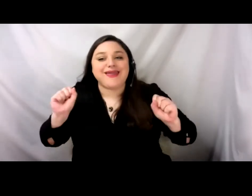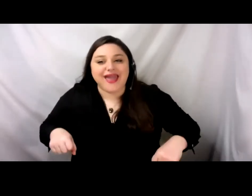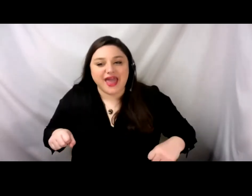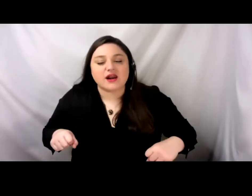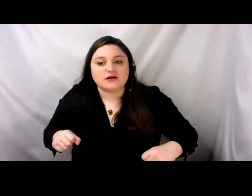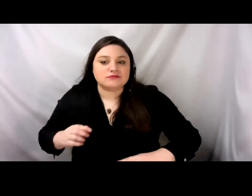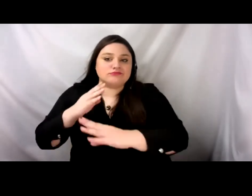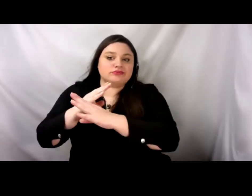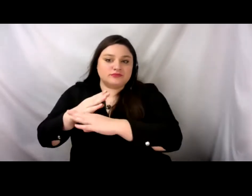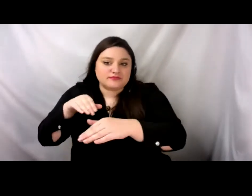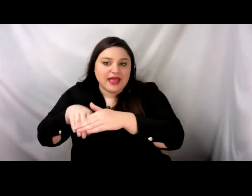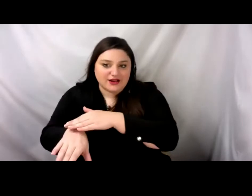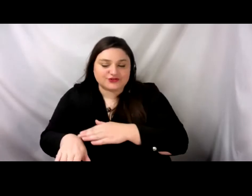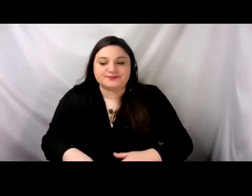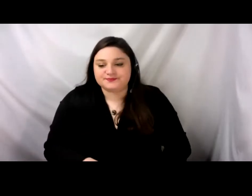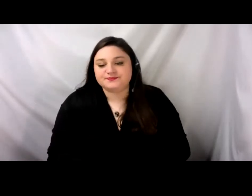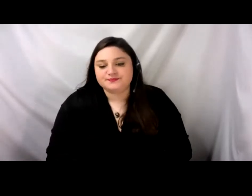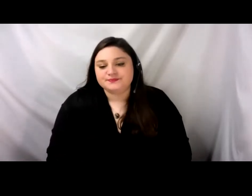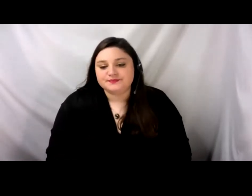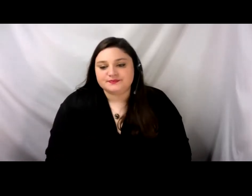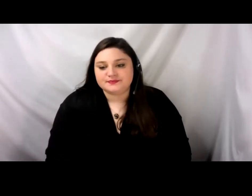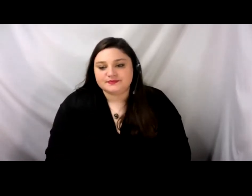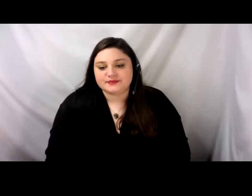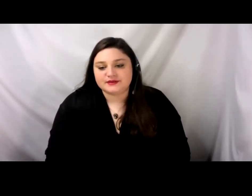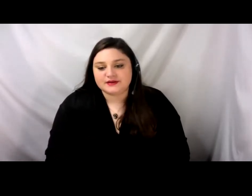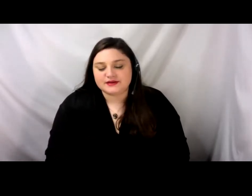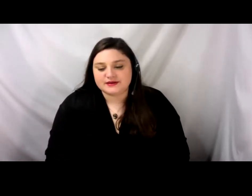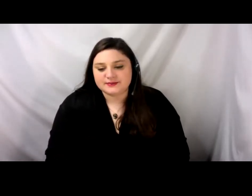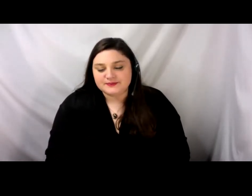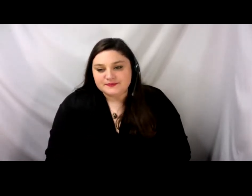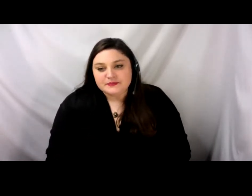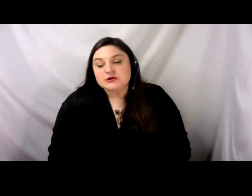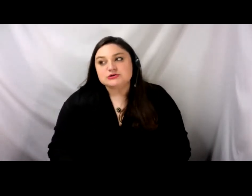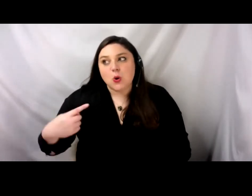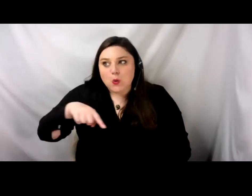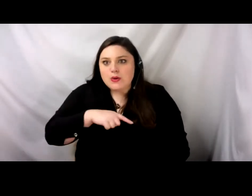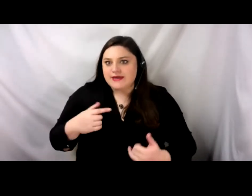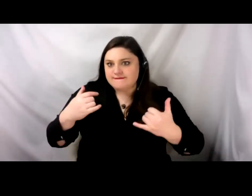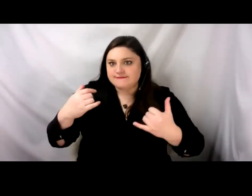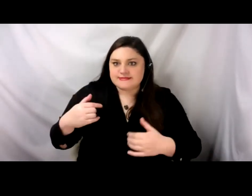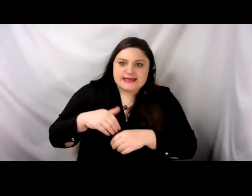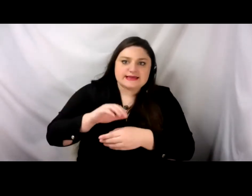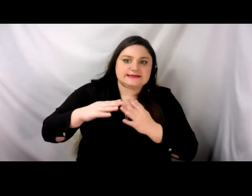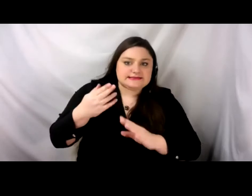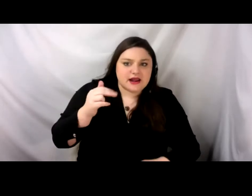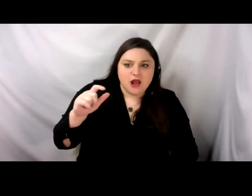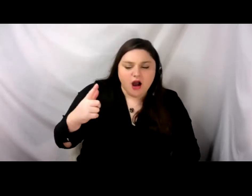of what the policy was going to look like talking to folks in the sector.